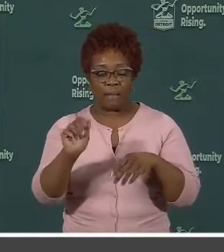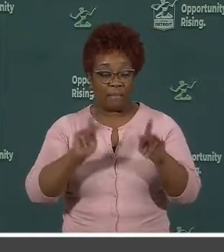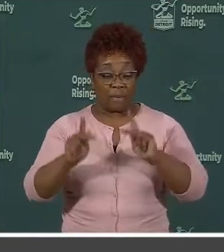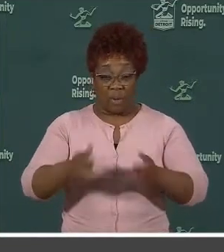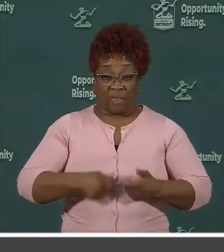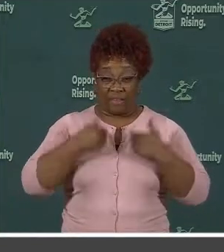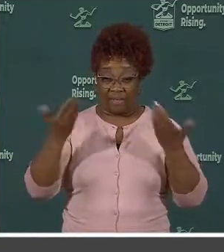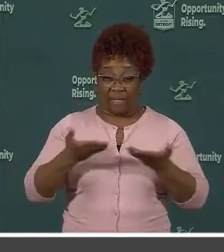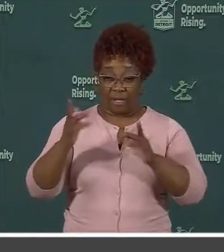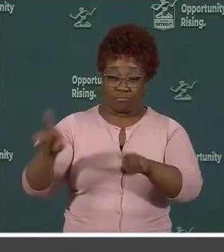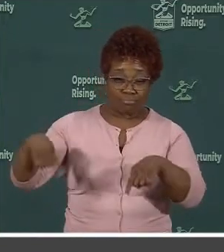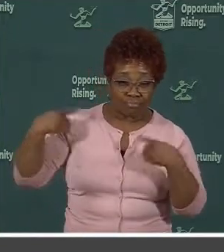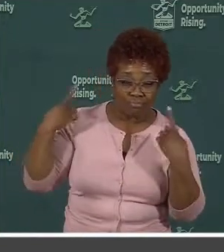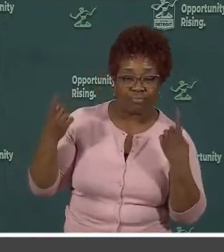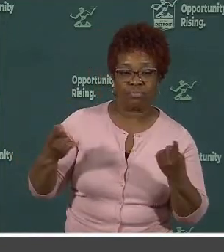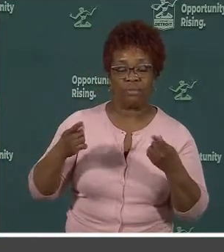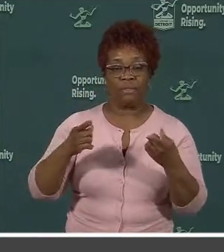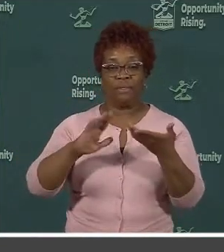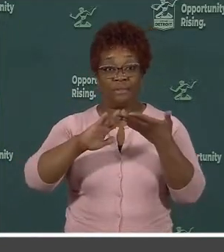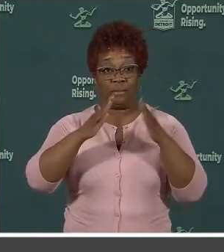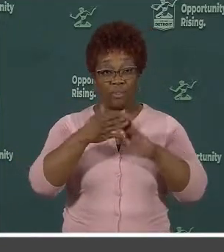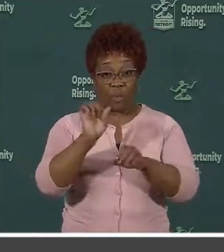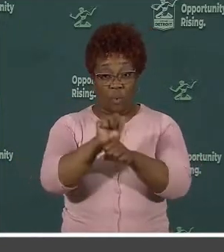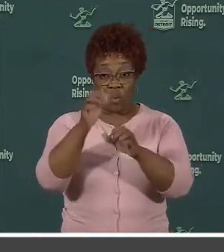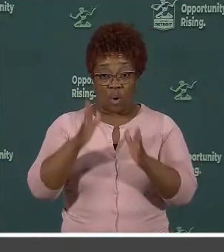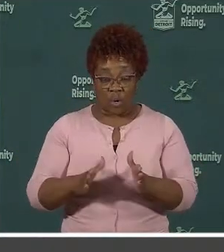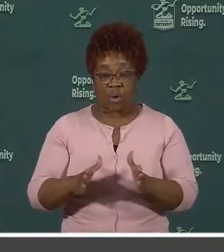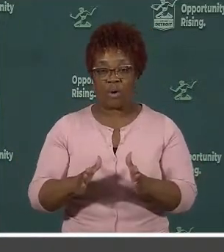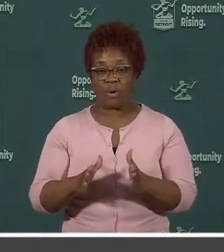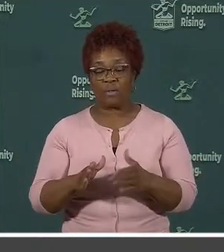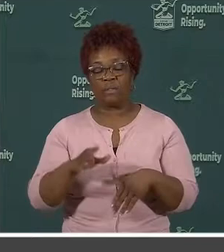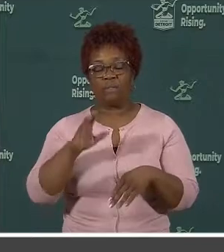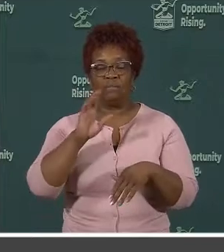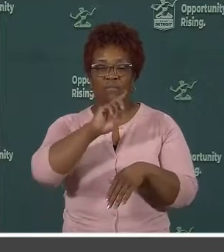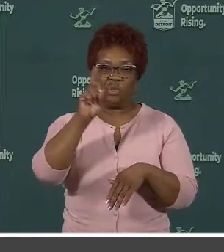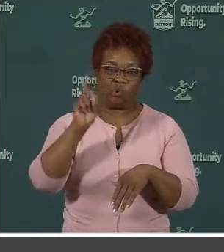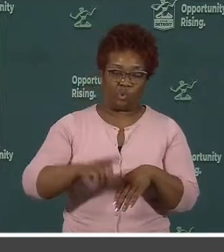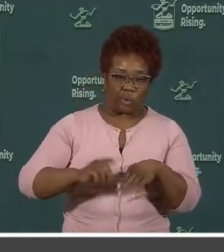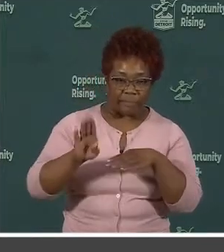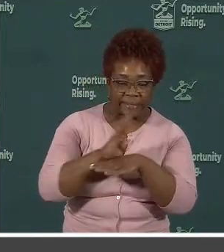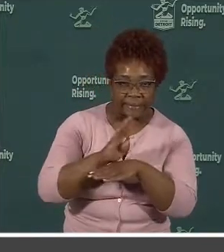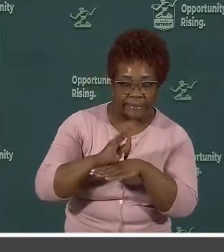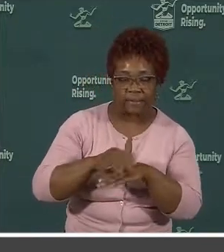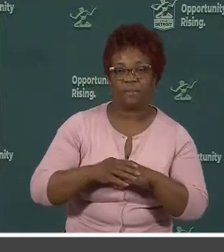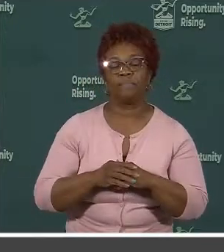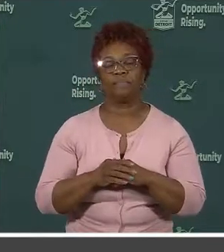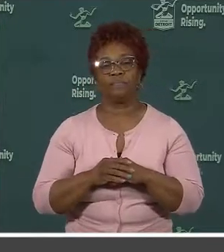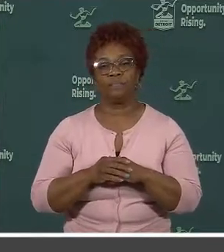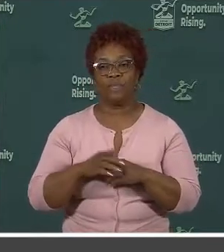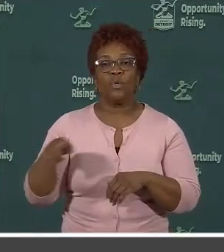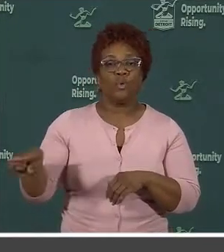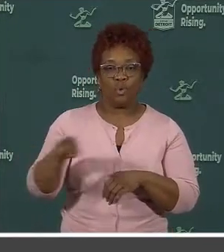PENSIONERS AND DETROIT BASED BUSINESSES BELIEVE ME WHEN I SAY YOU ARE OUR PRIORITY AND WE